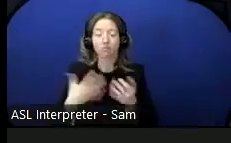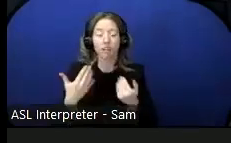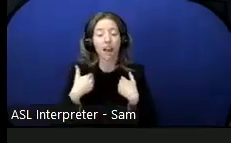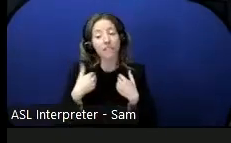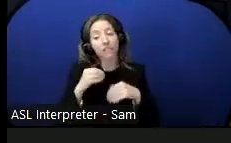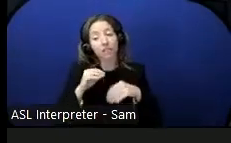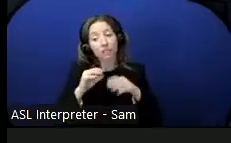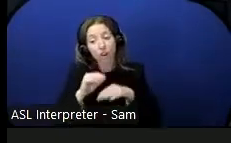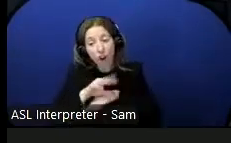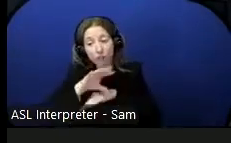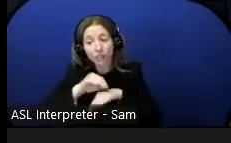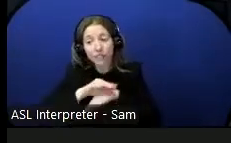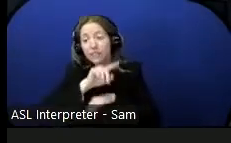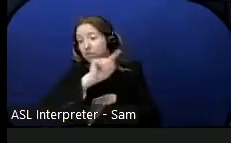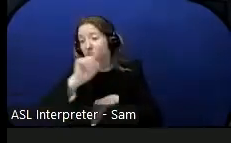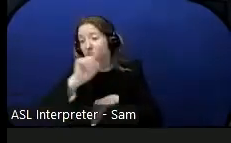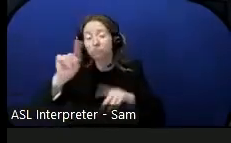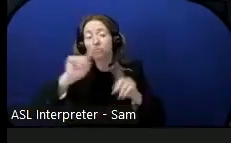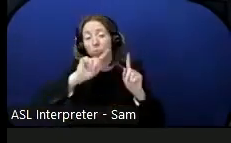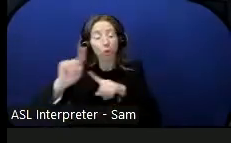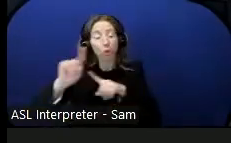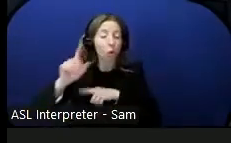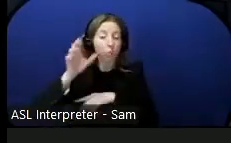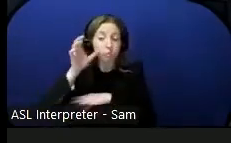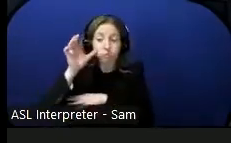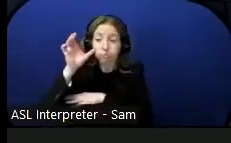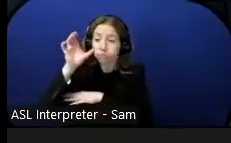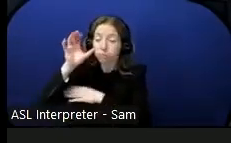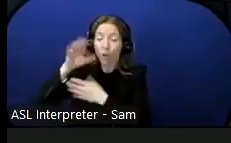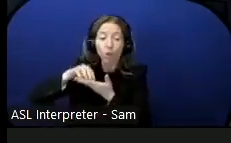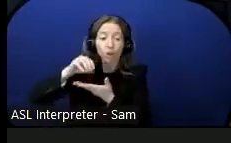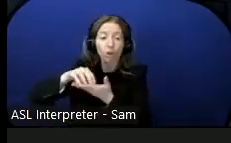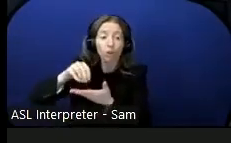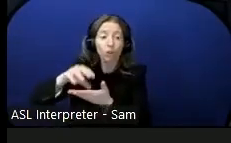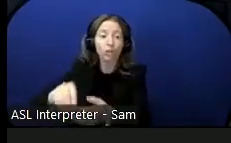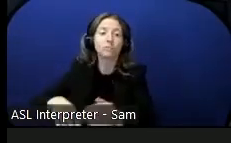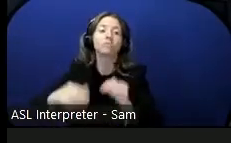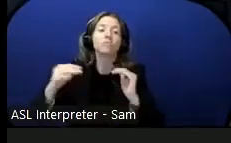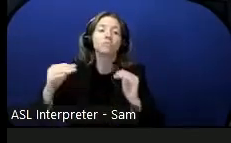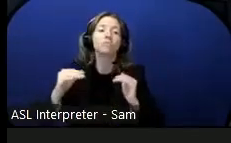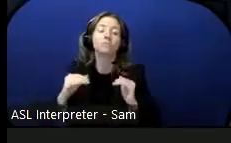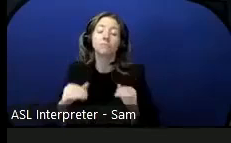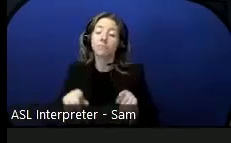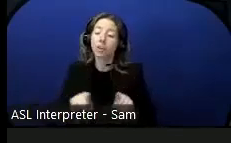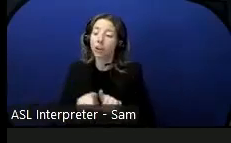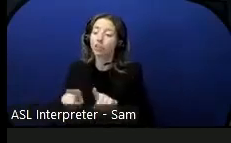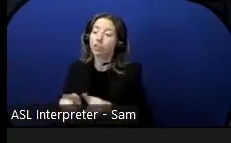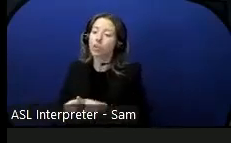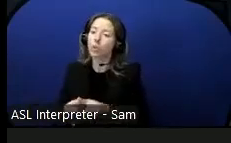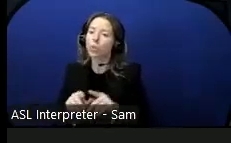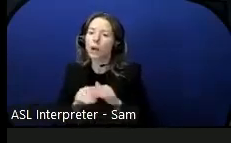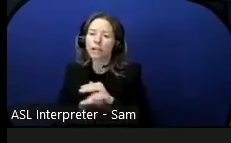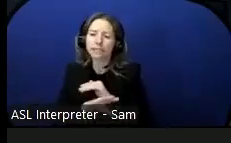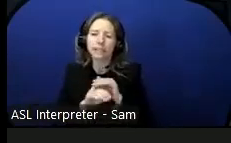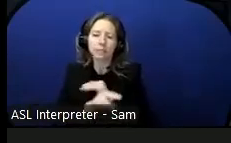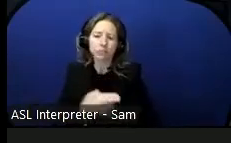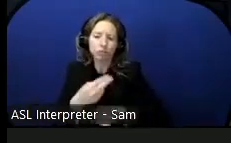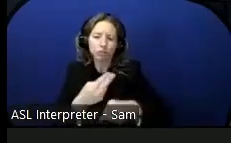You're also going to want to learn about accessible usability. So this is an area that's getting a lot of conversation